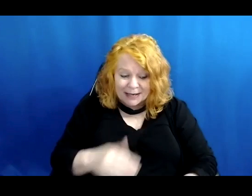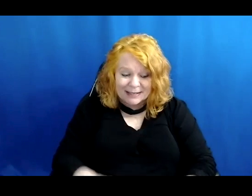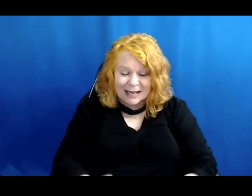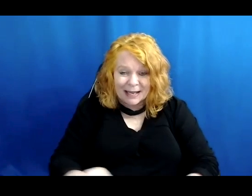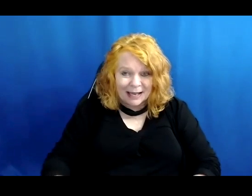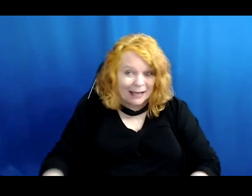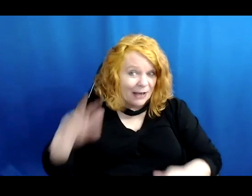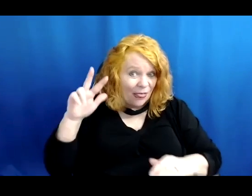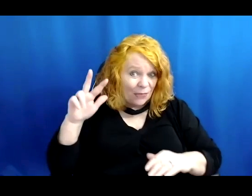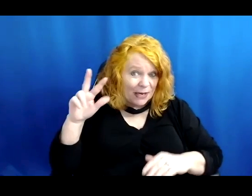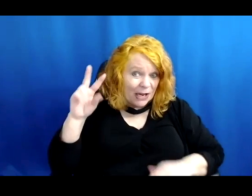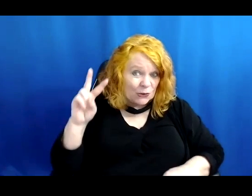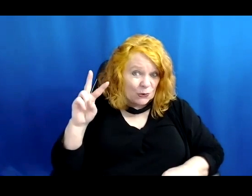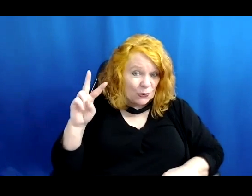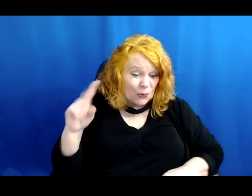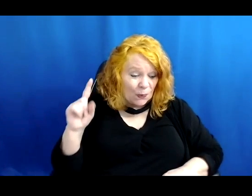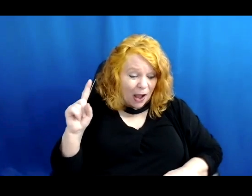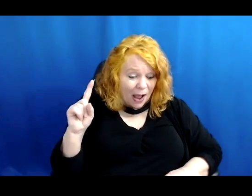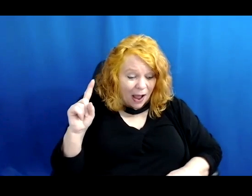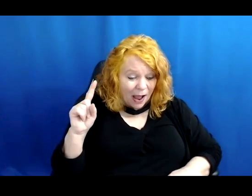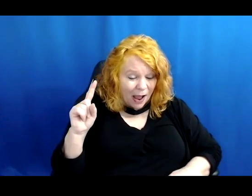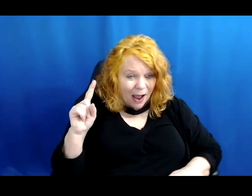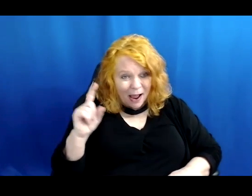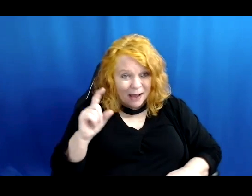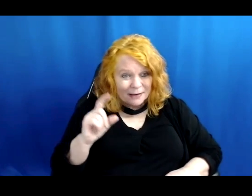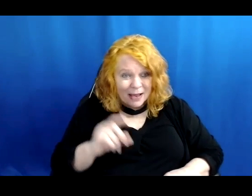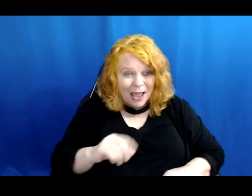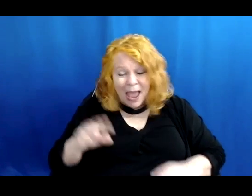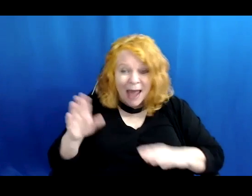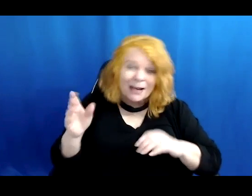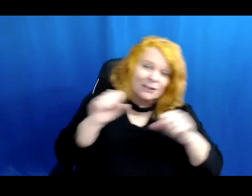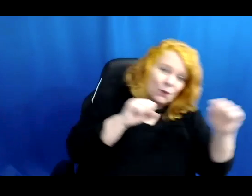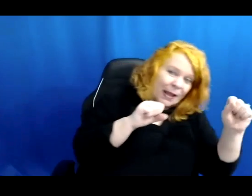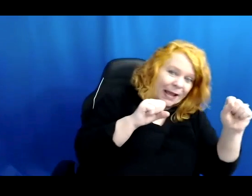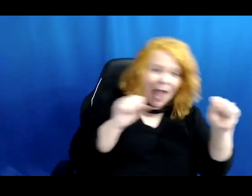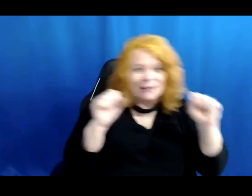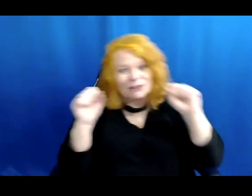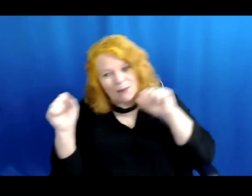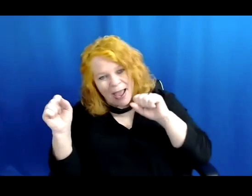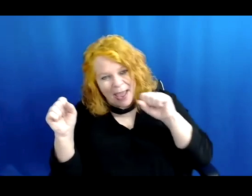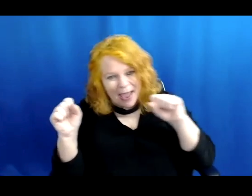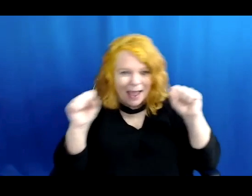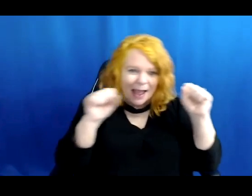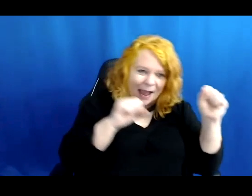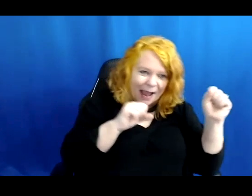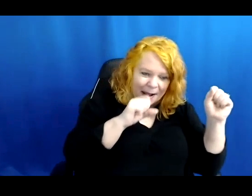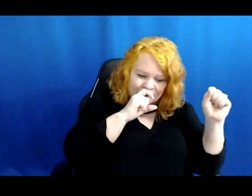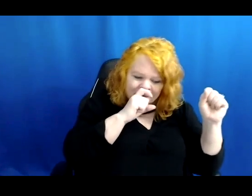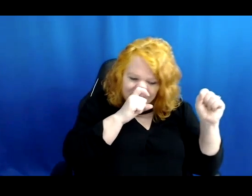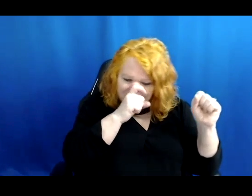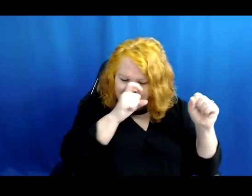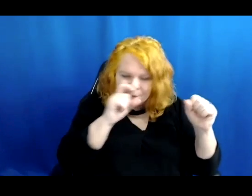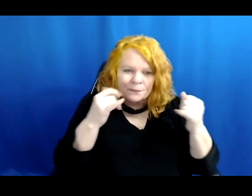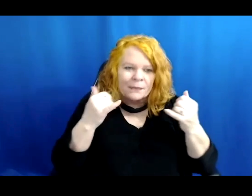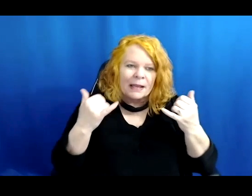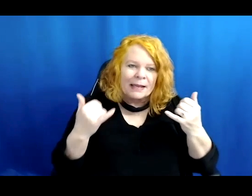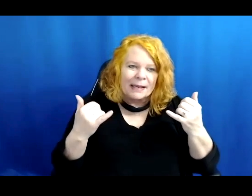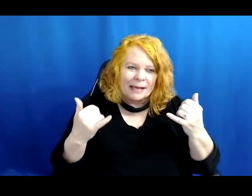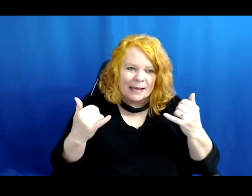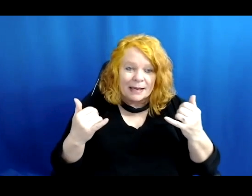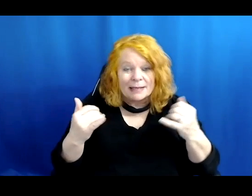Three, two, one, swing in sway along. It is the end of the show.